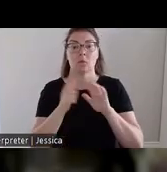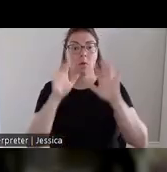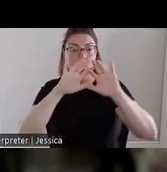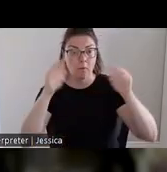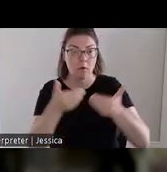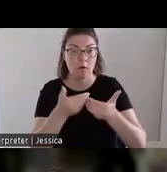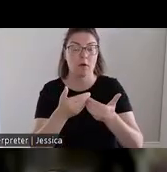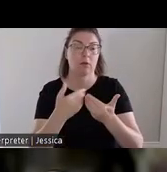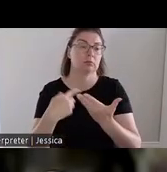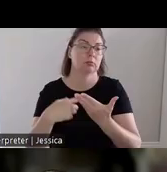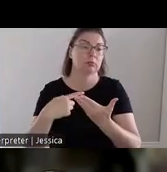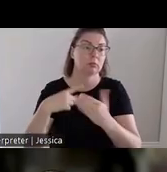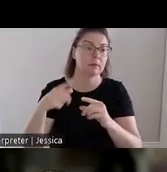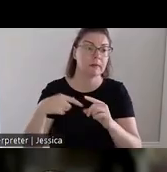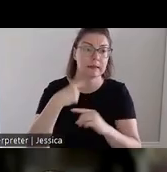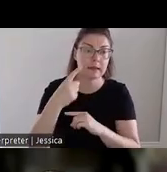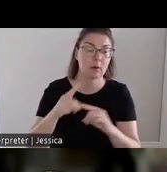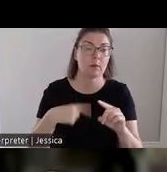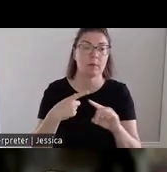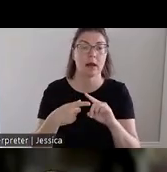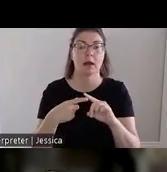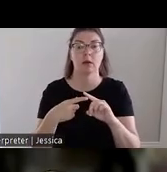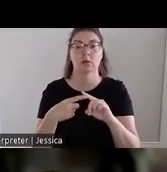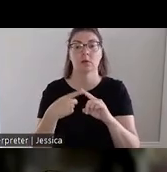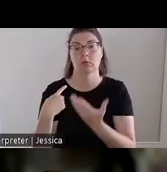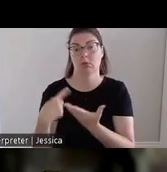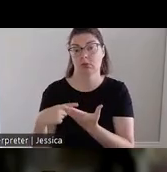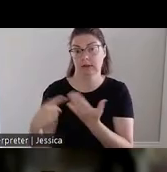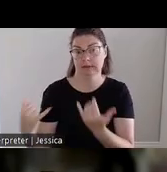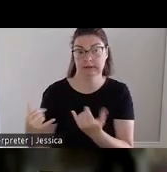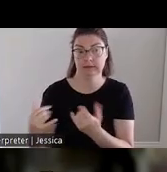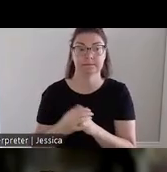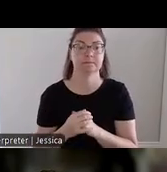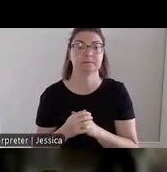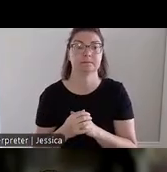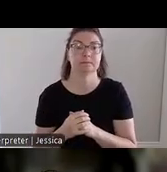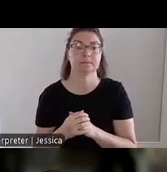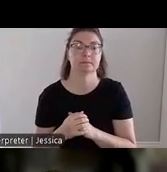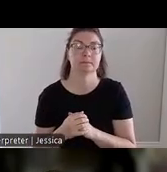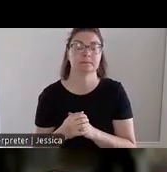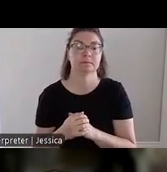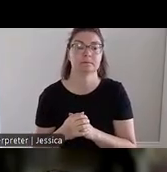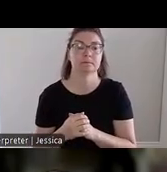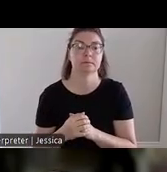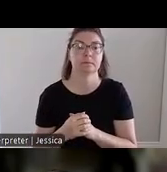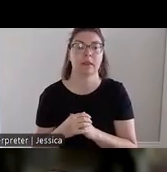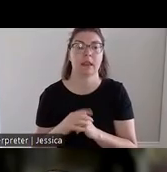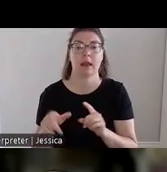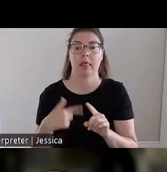you a little bit about what we’ll be speaking about today, and then we're each going